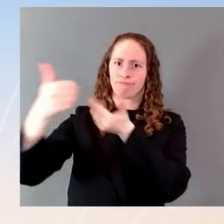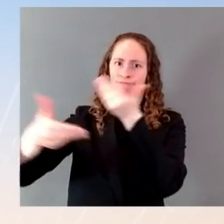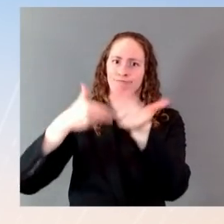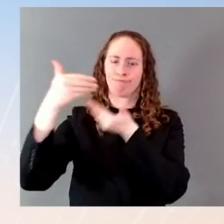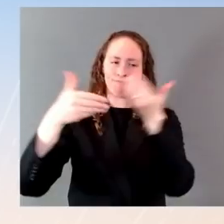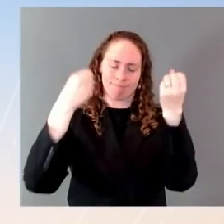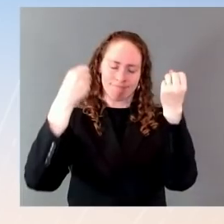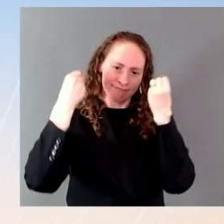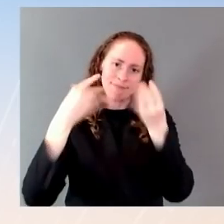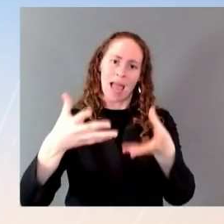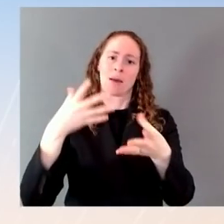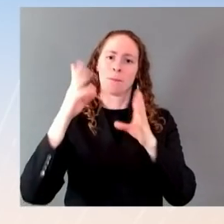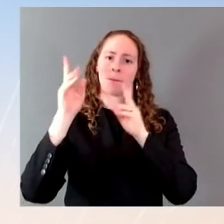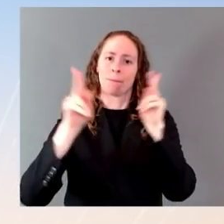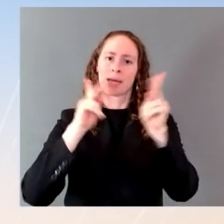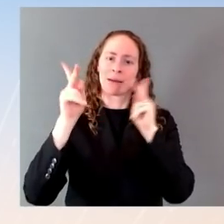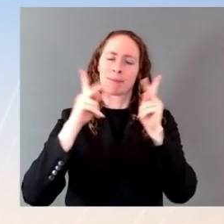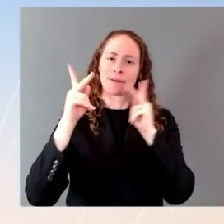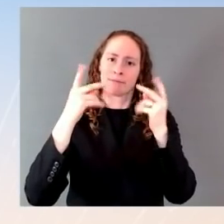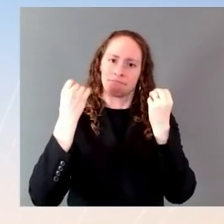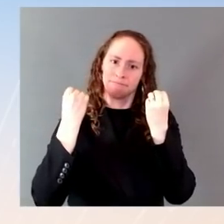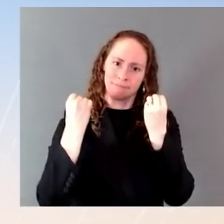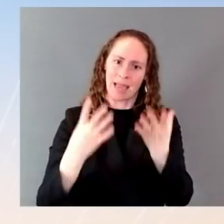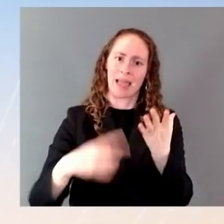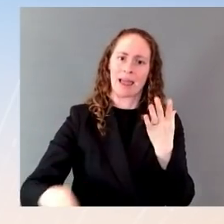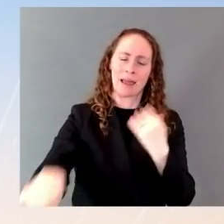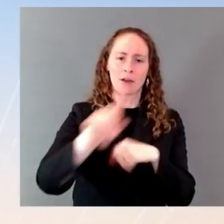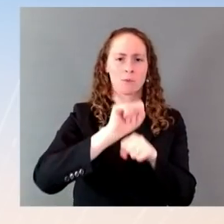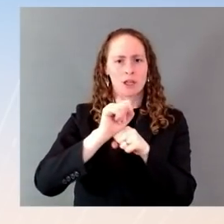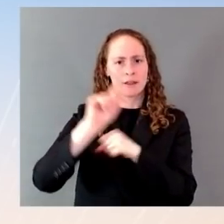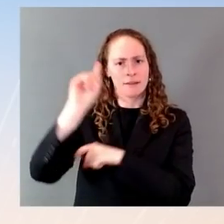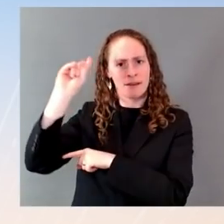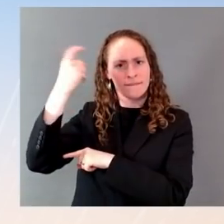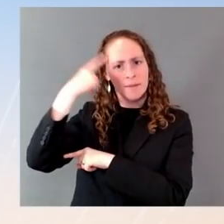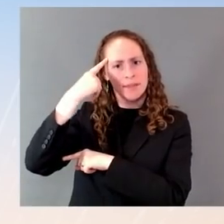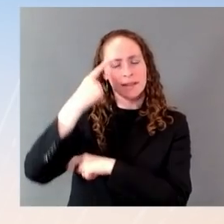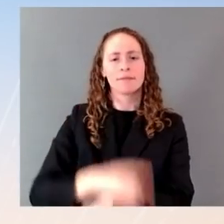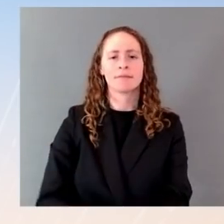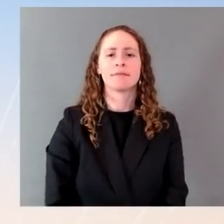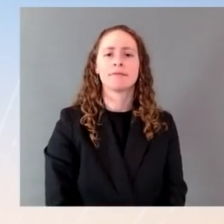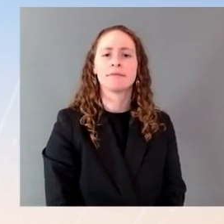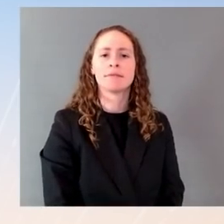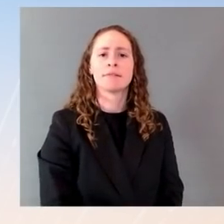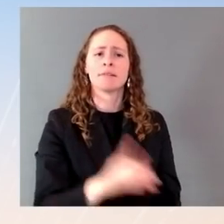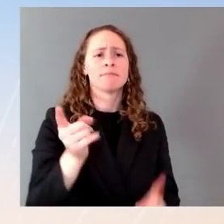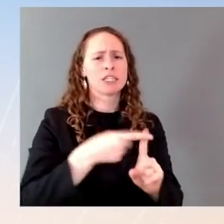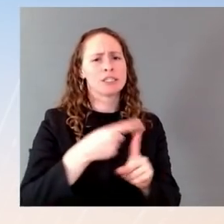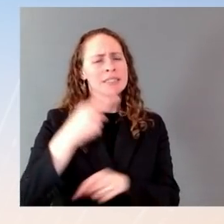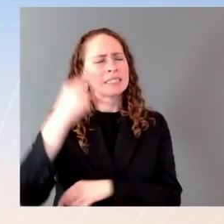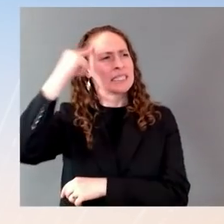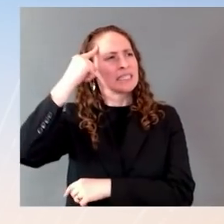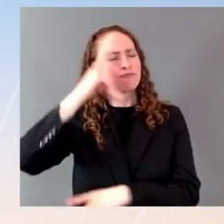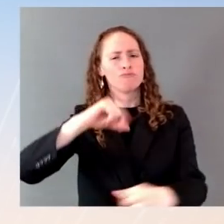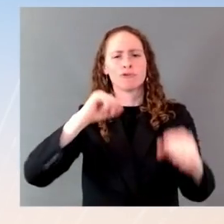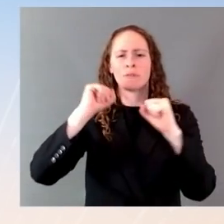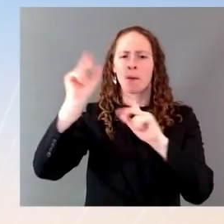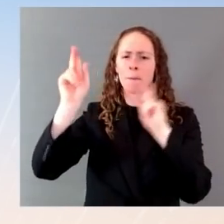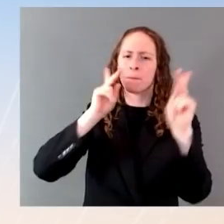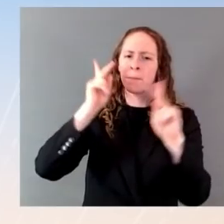but also helps avoid disruptions and operations. And our implementation sends a clear message to businesses, including federal contractors,